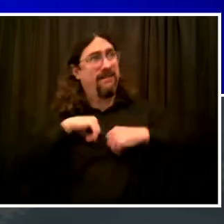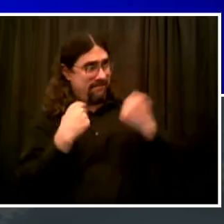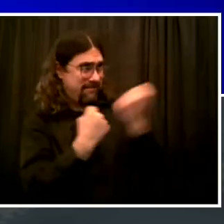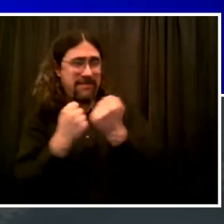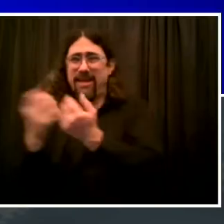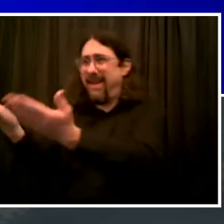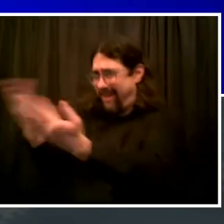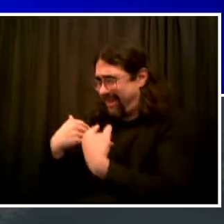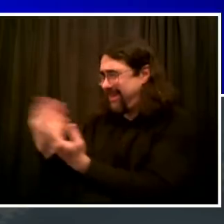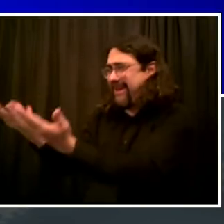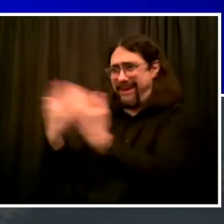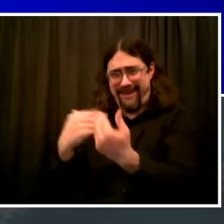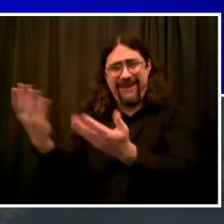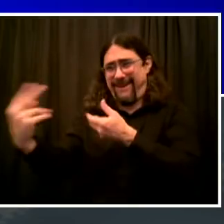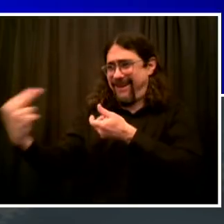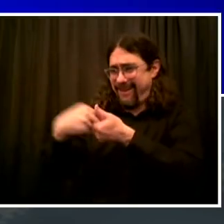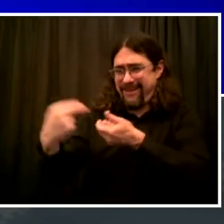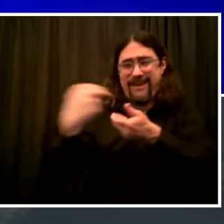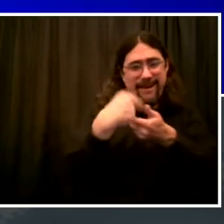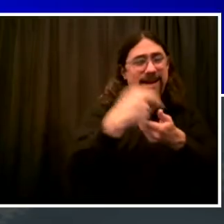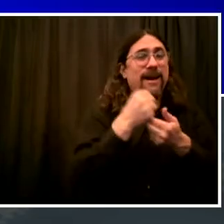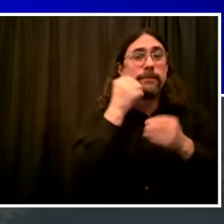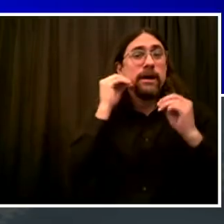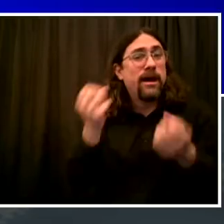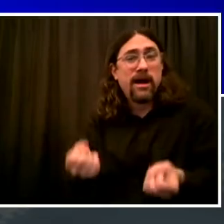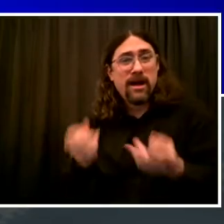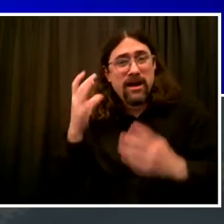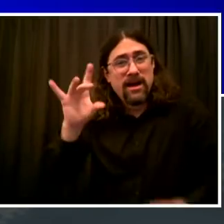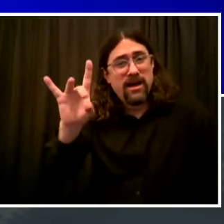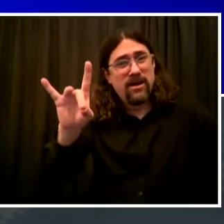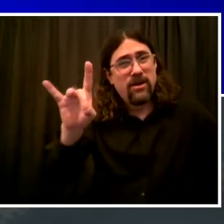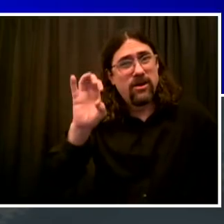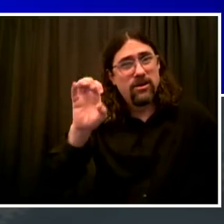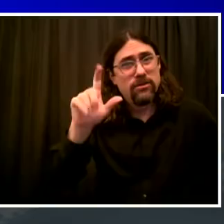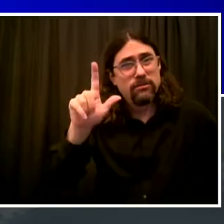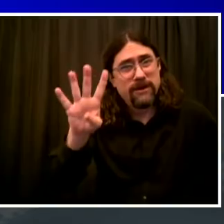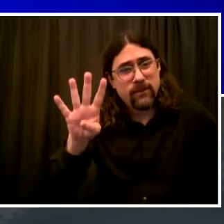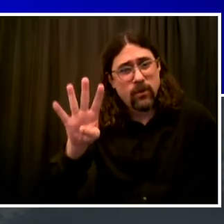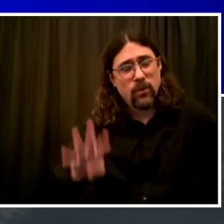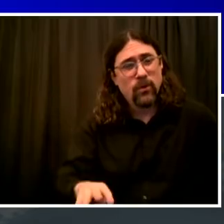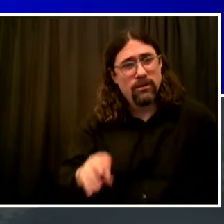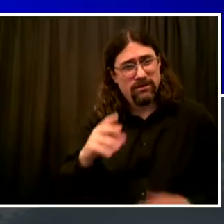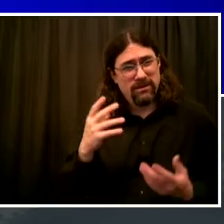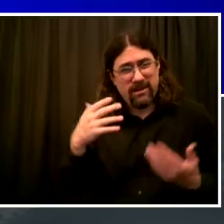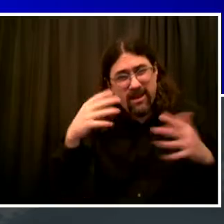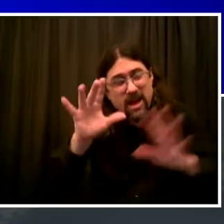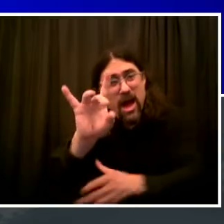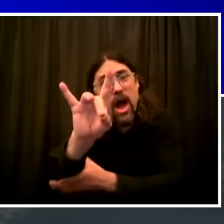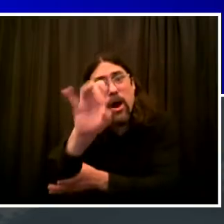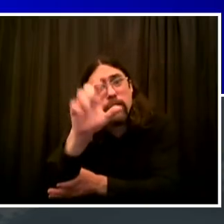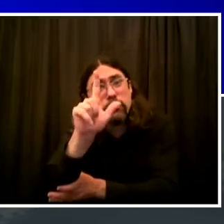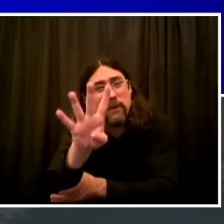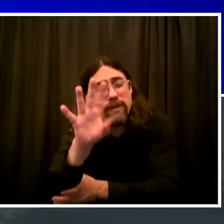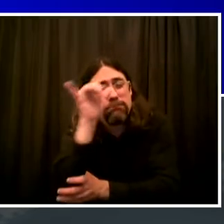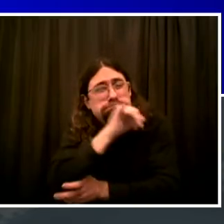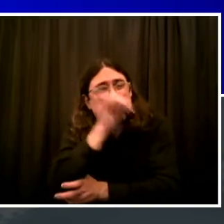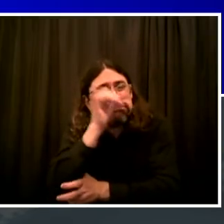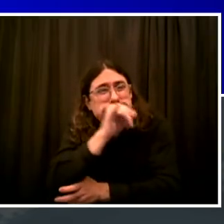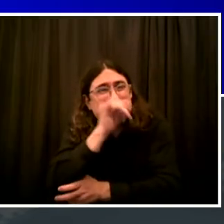NUMBER WEHN YOU THINK THAT THE FEDERAL ASSESSMENT IS SOMEWHERE BETWEEN 3500 AND 4,000. 824 INDVIIDUALS